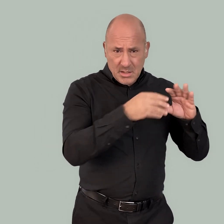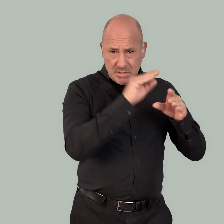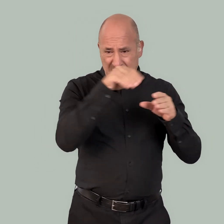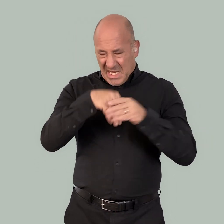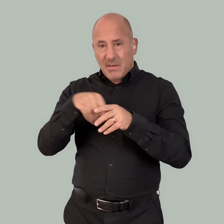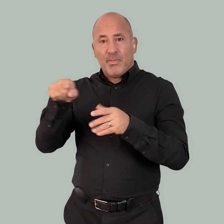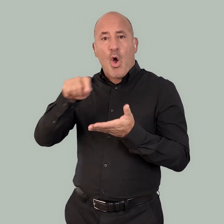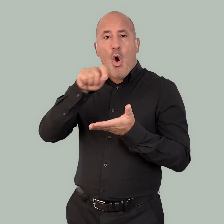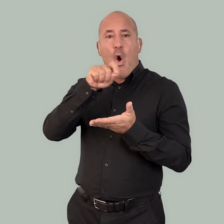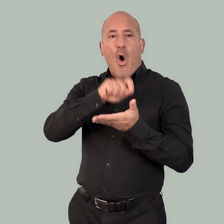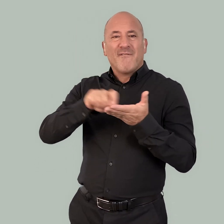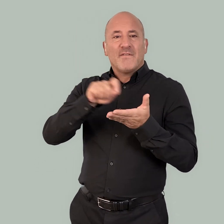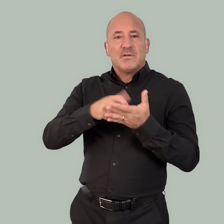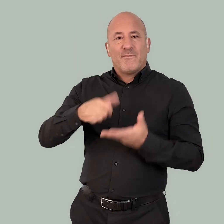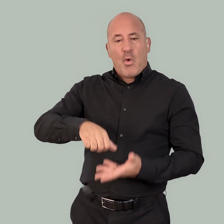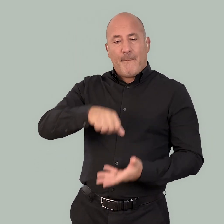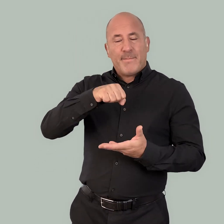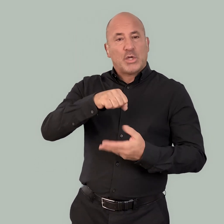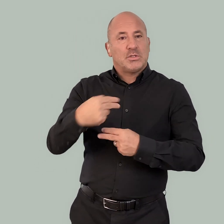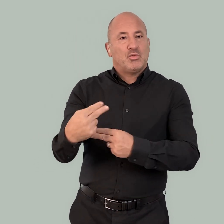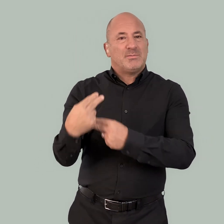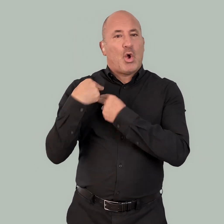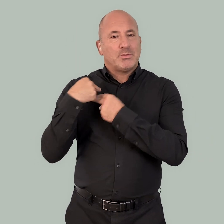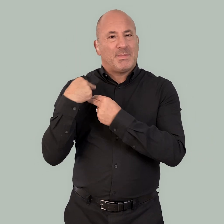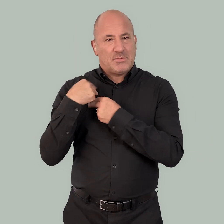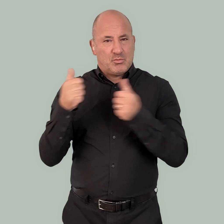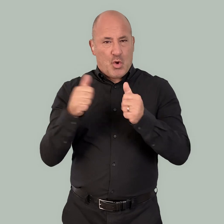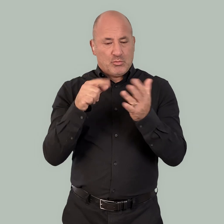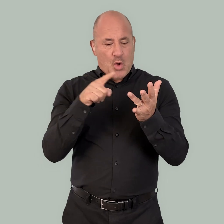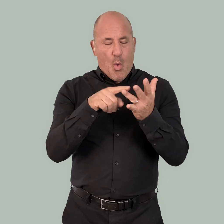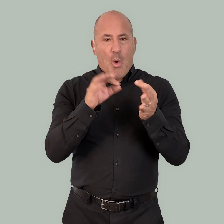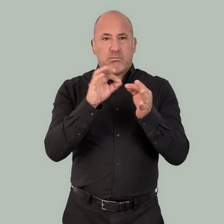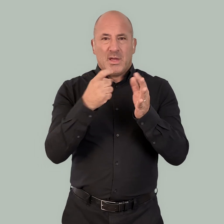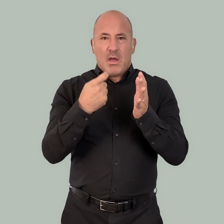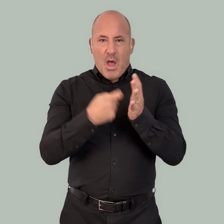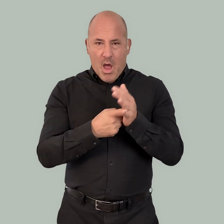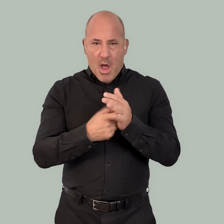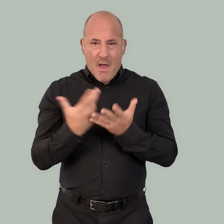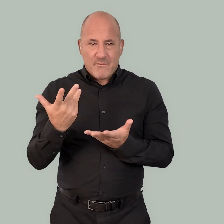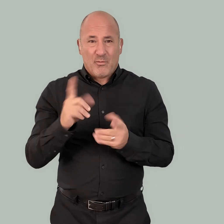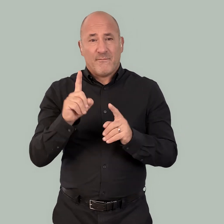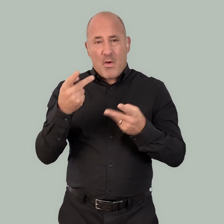within the Office for Budget Responsibility’s (OBR) projections